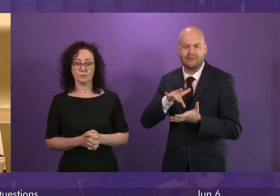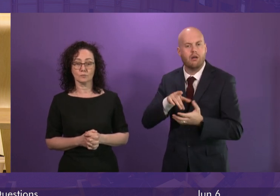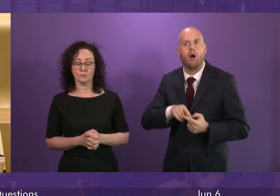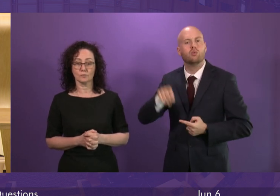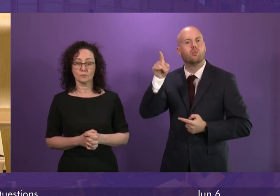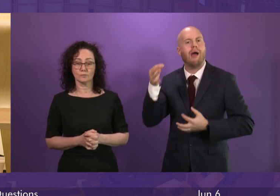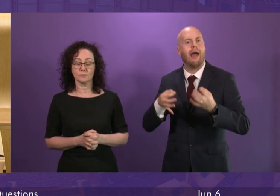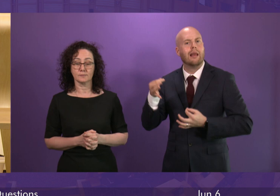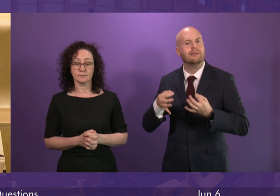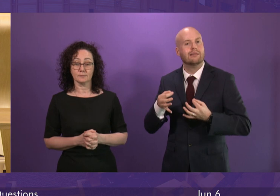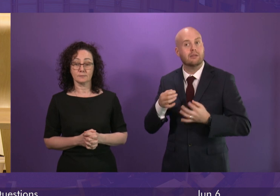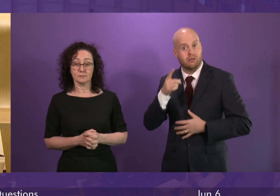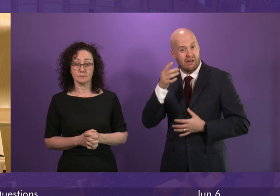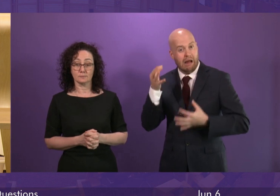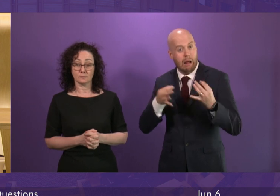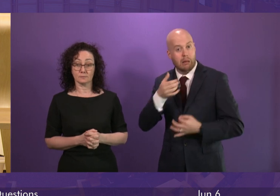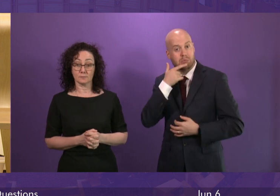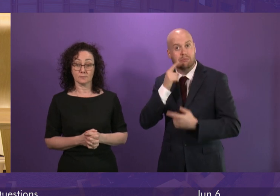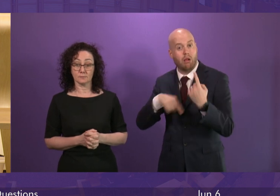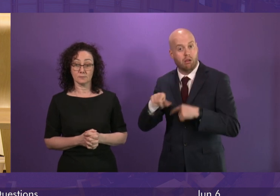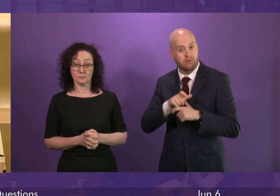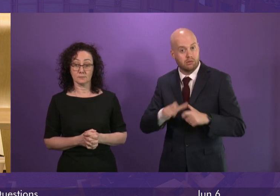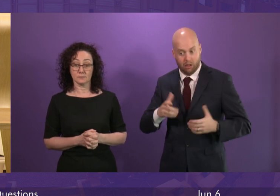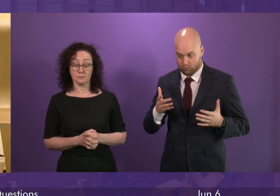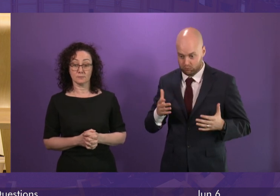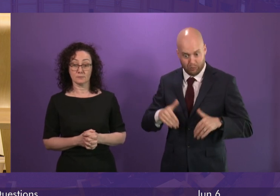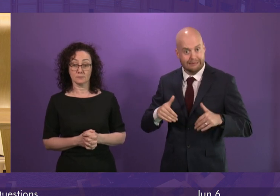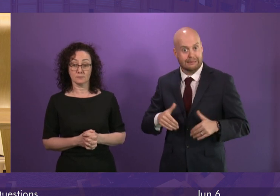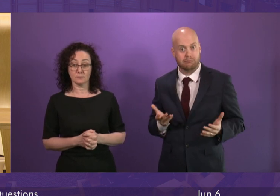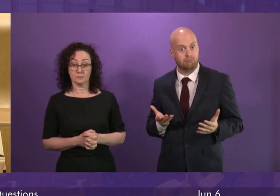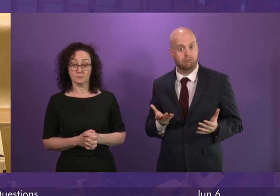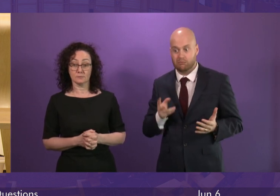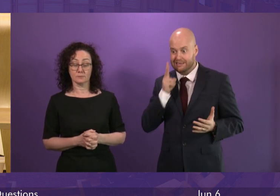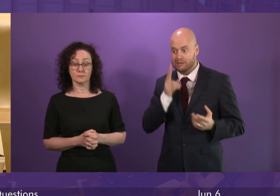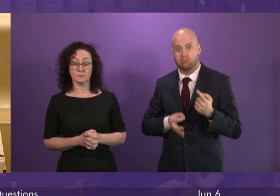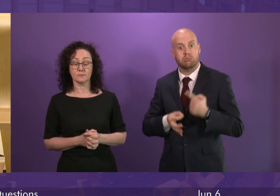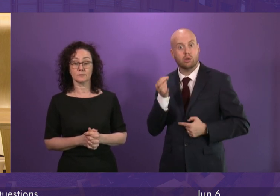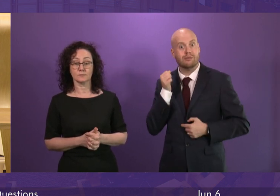been waiting since 2008 to see improvement in journey times. How much longer will they